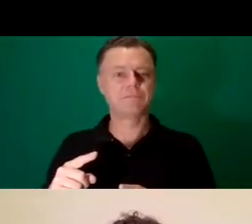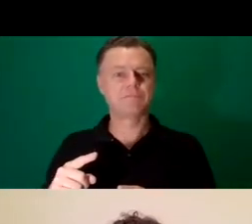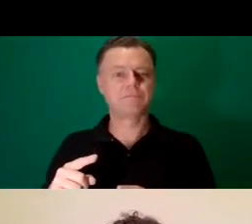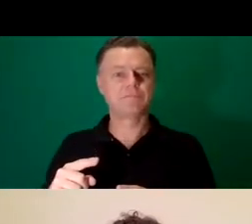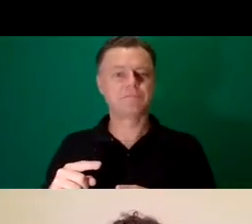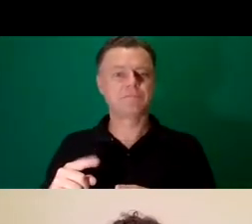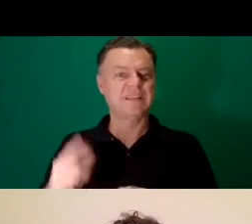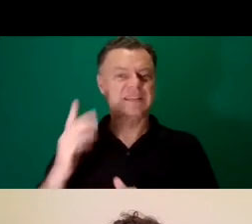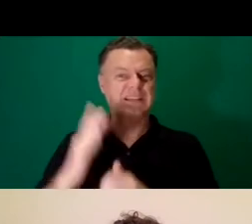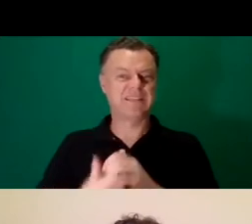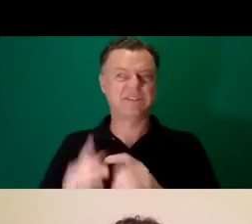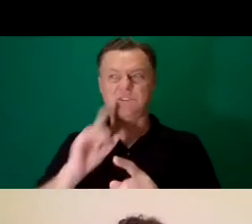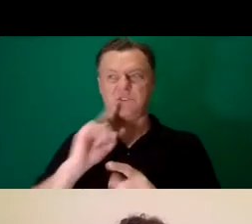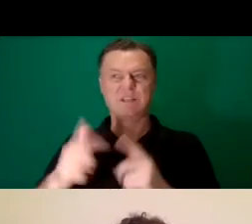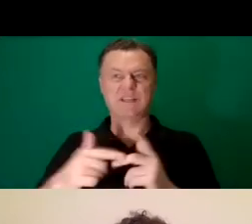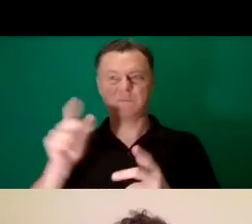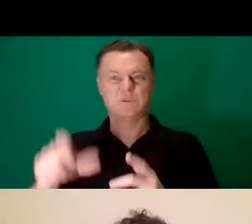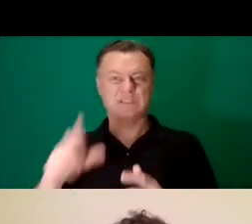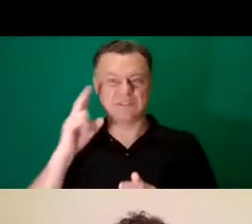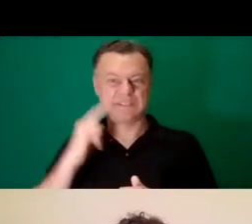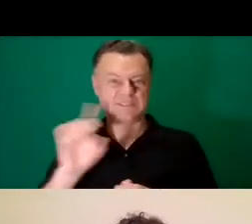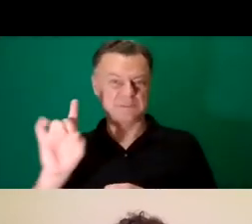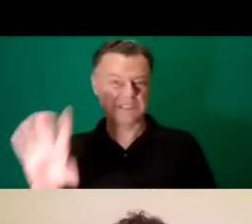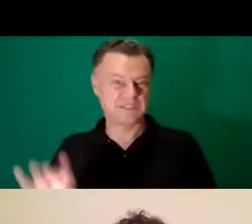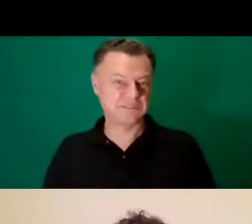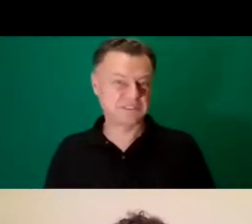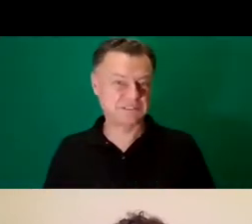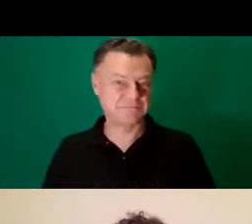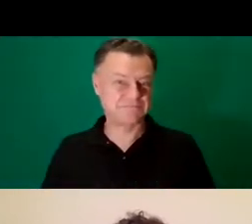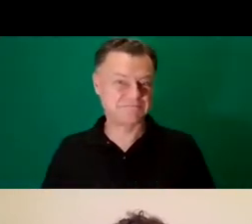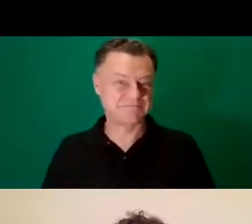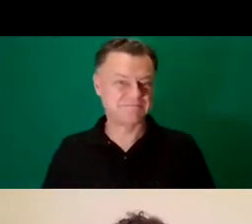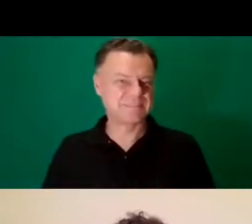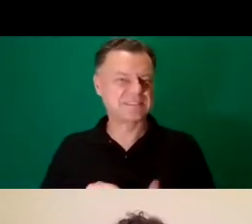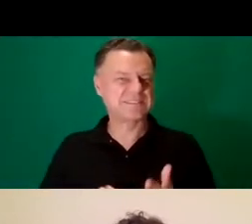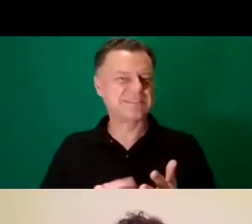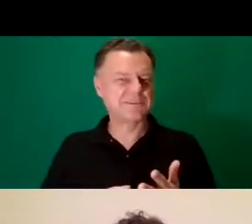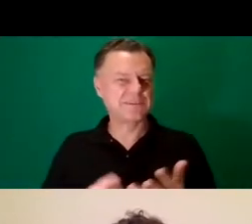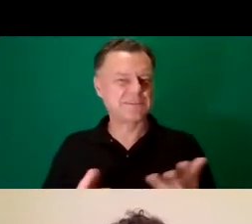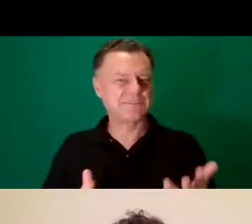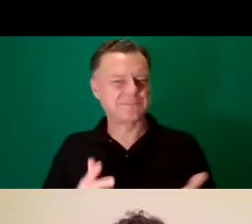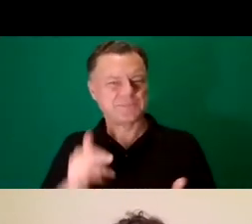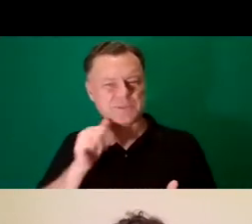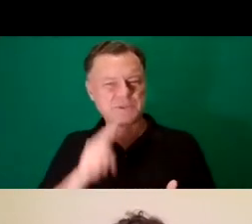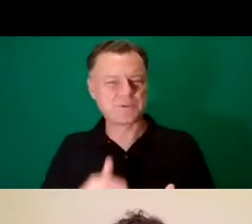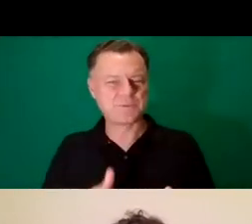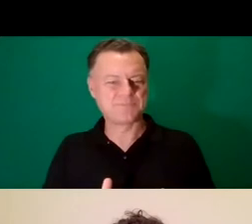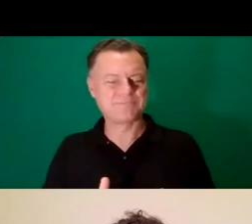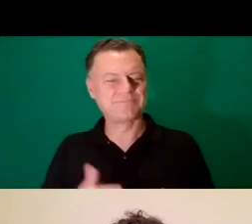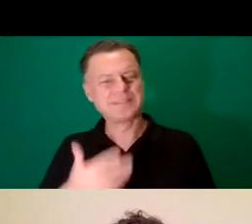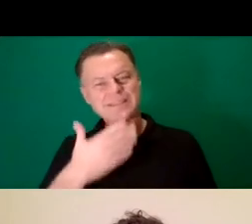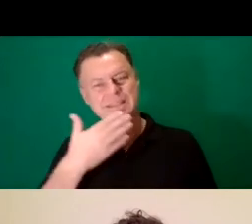spoken to anyone about their deafness, so it was quite a, you know, this really nice kind